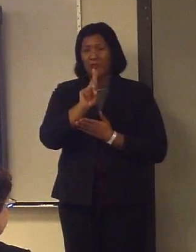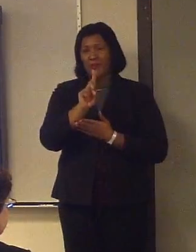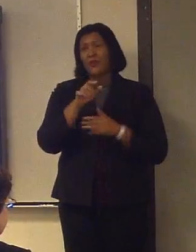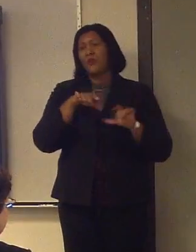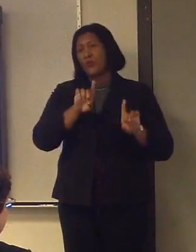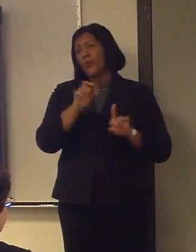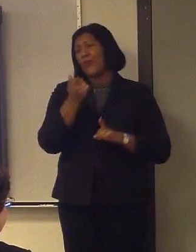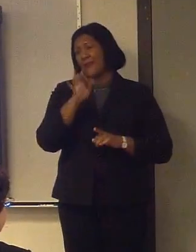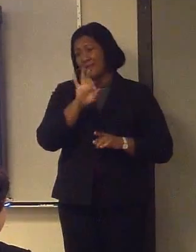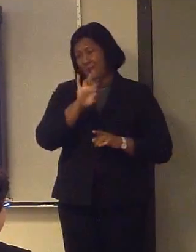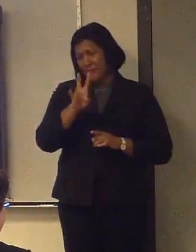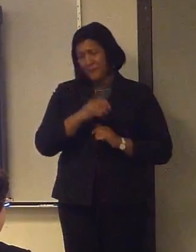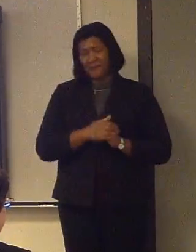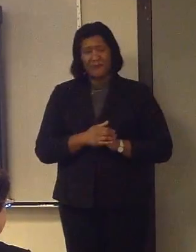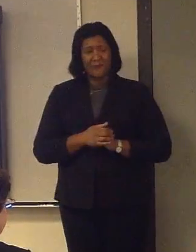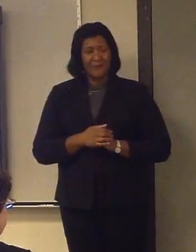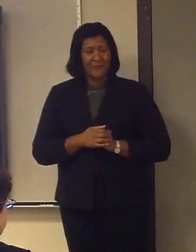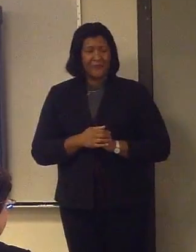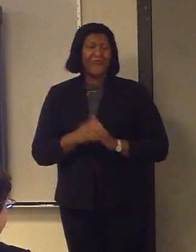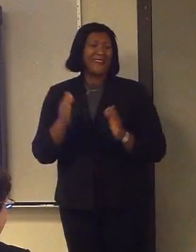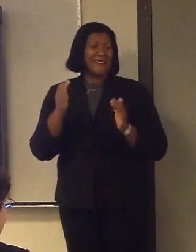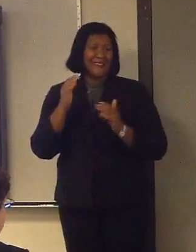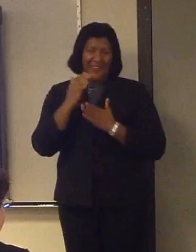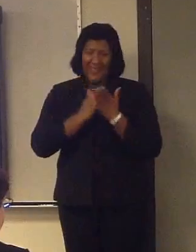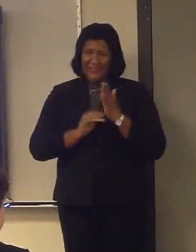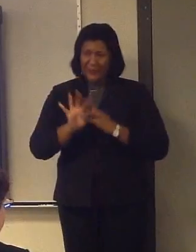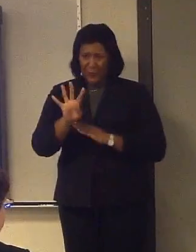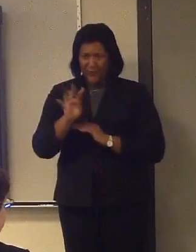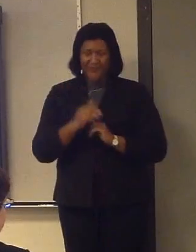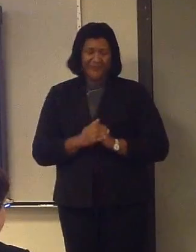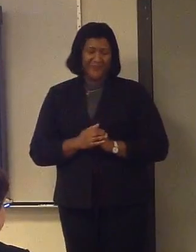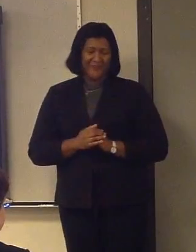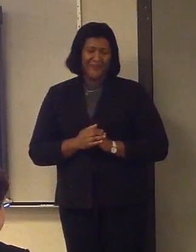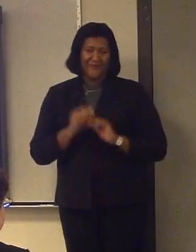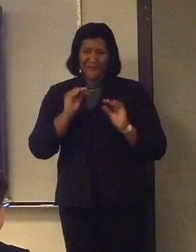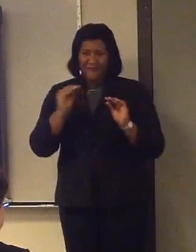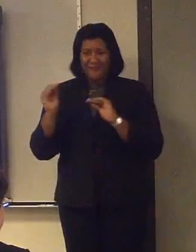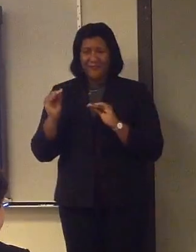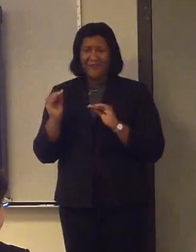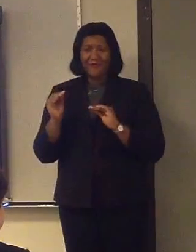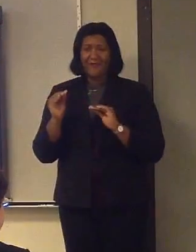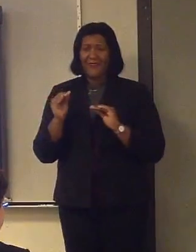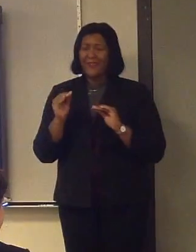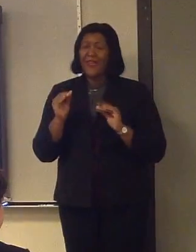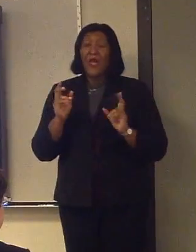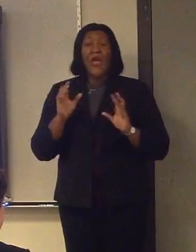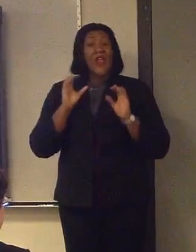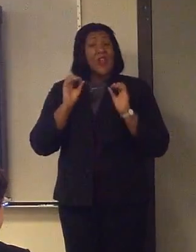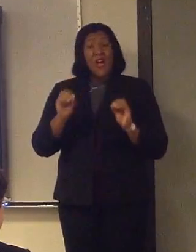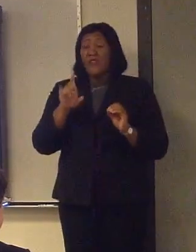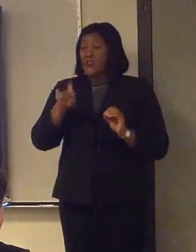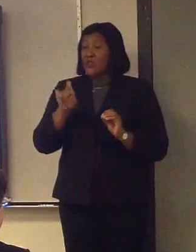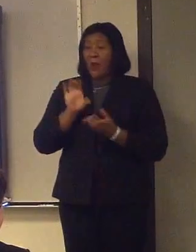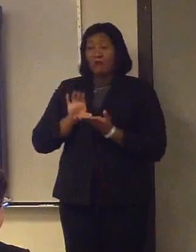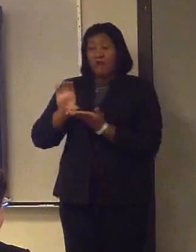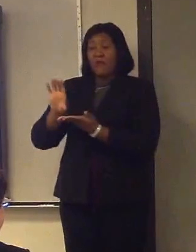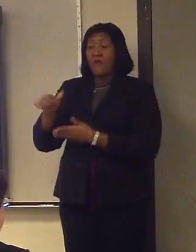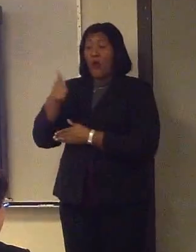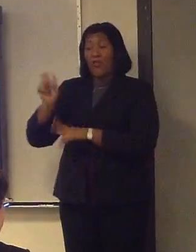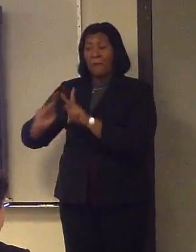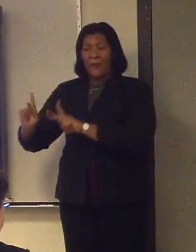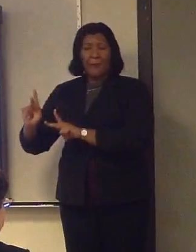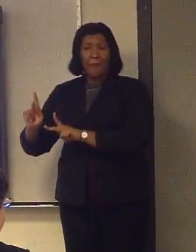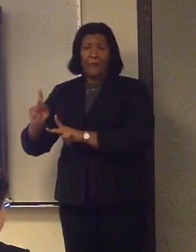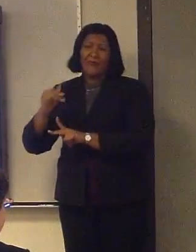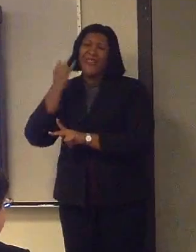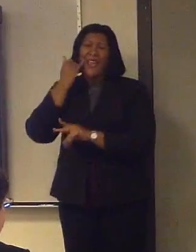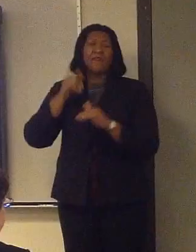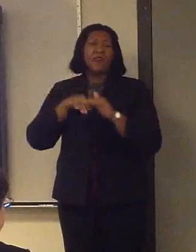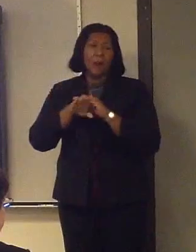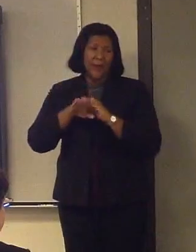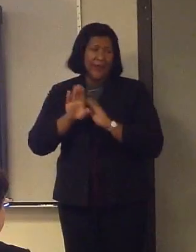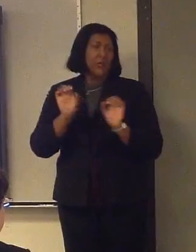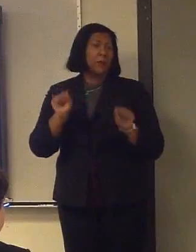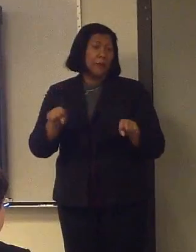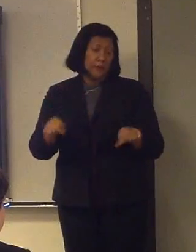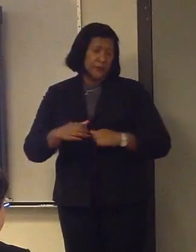So lesson number four, nothing should be only for other people when accommodations are possible.